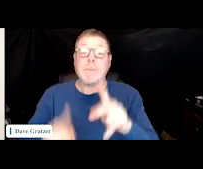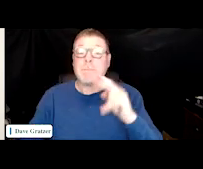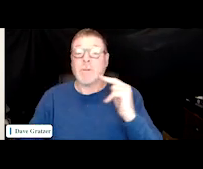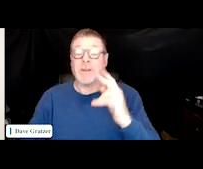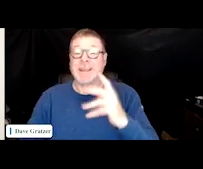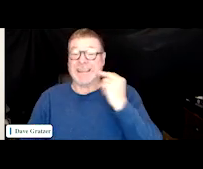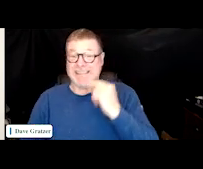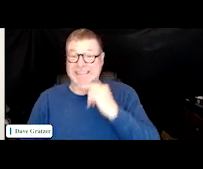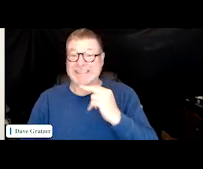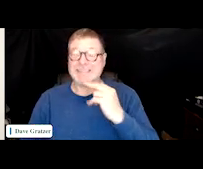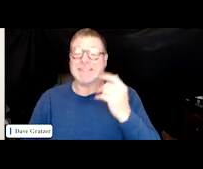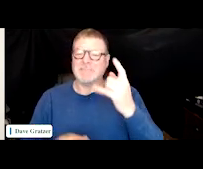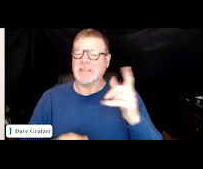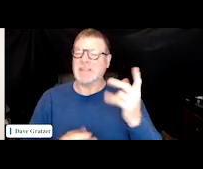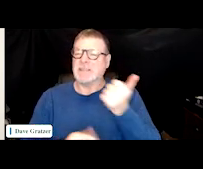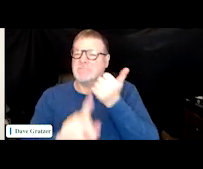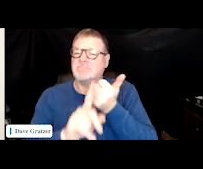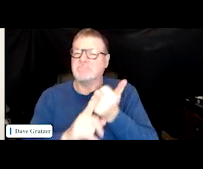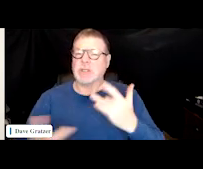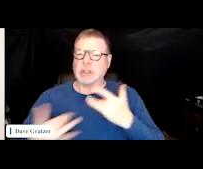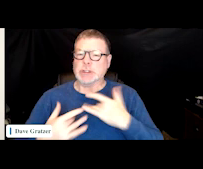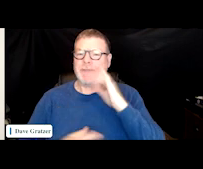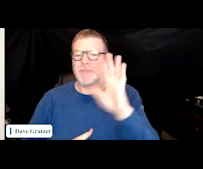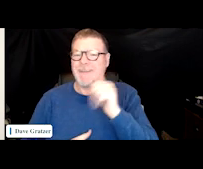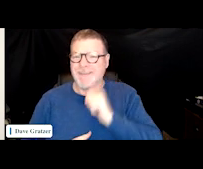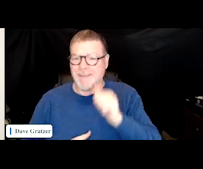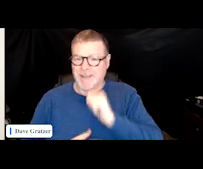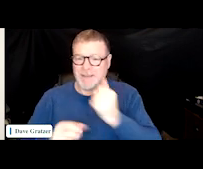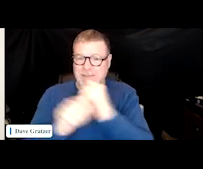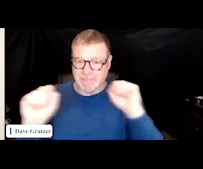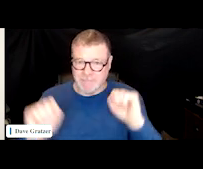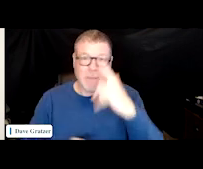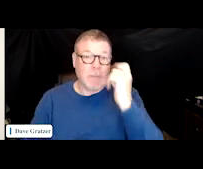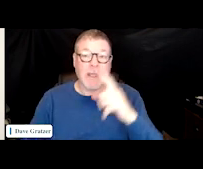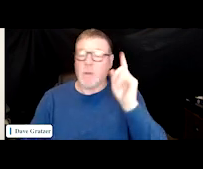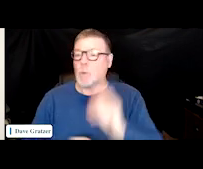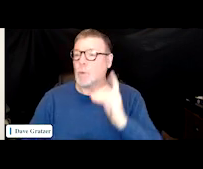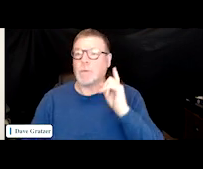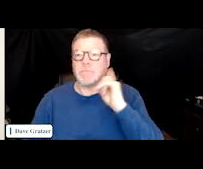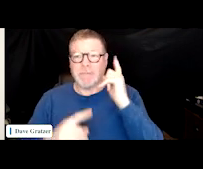They were very concerned for their aunt's safety as she had not been heard from in three days,